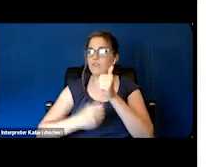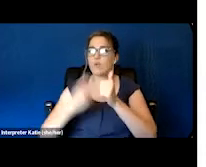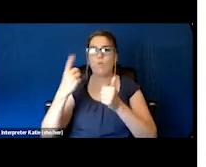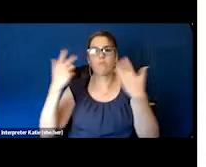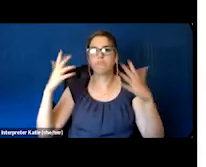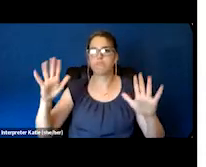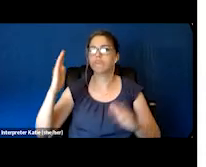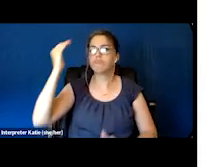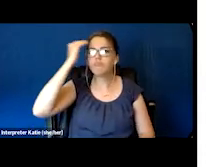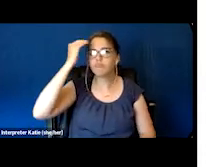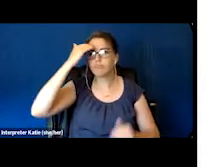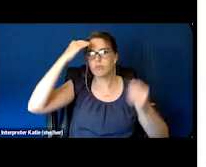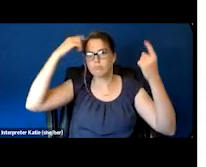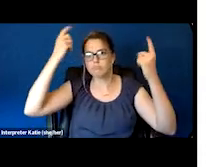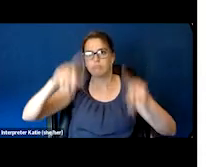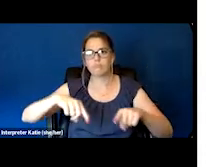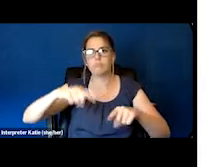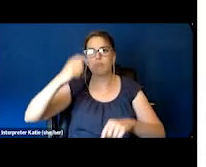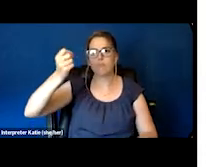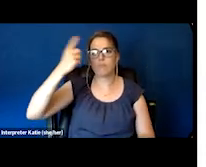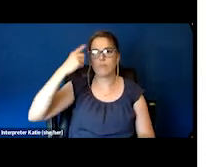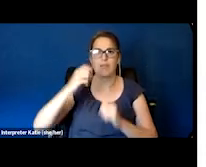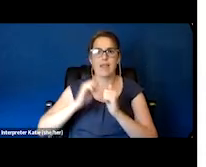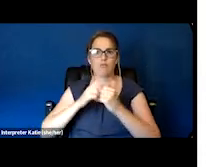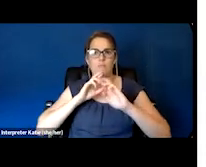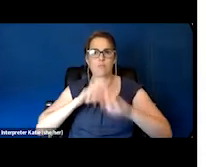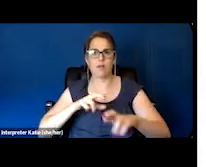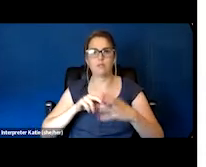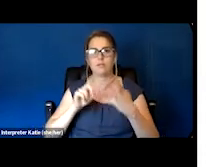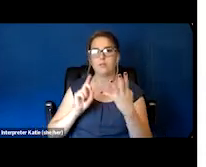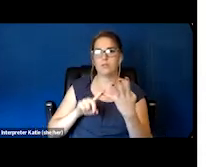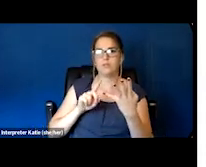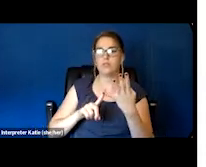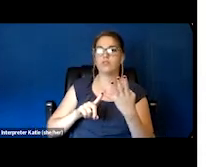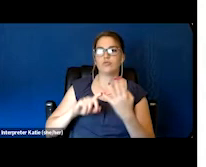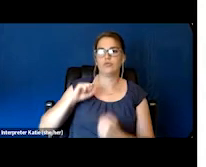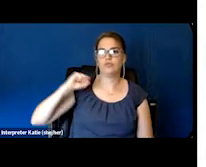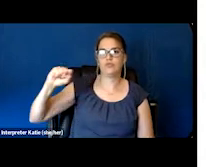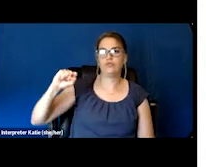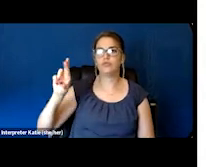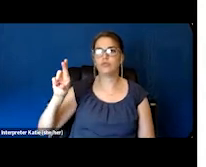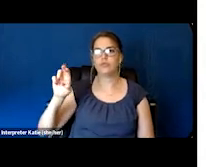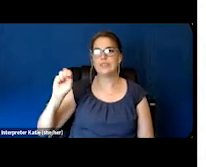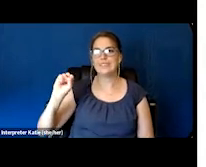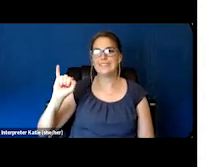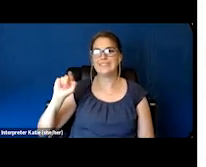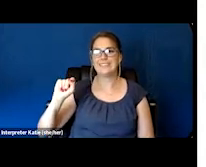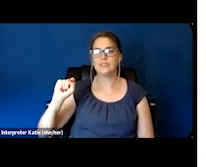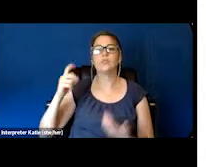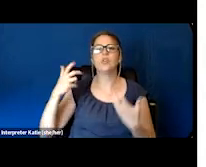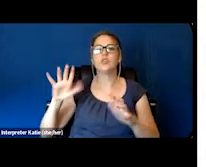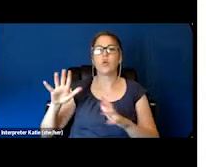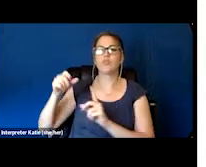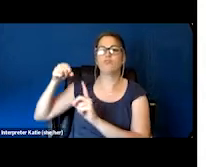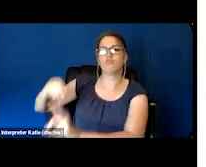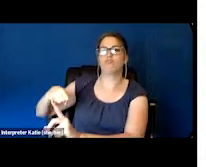And then finally actively resisting retraumatization by taking steps to avoid creating inadvertently stressful